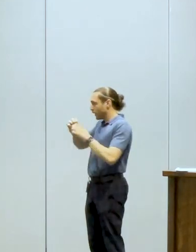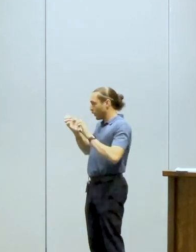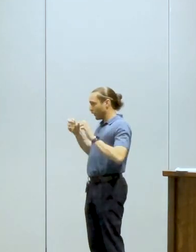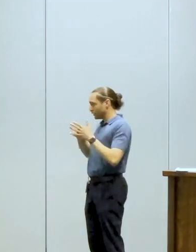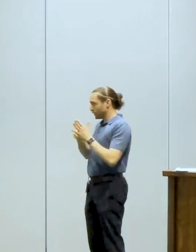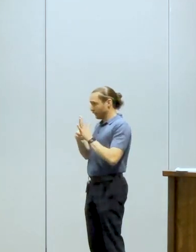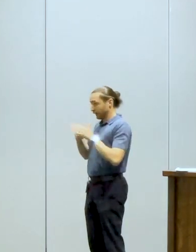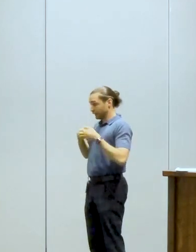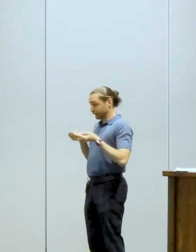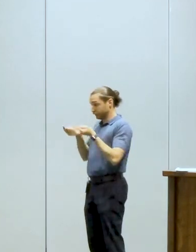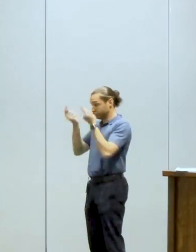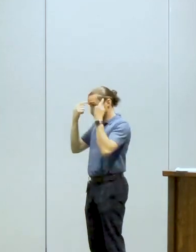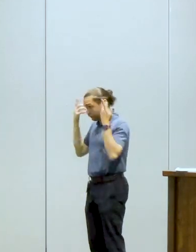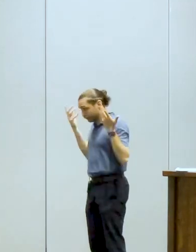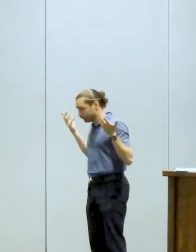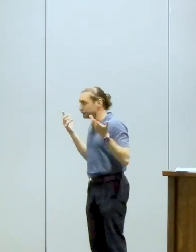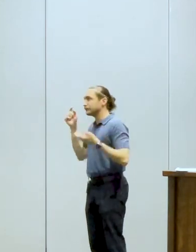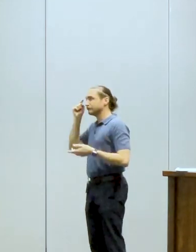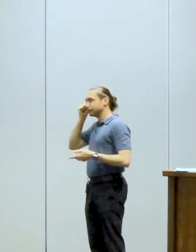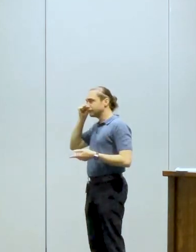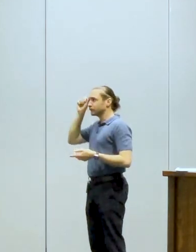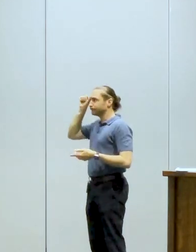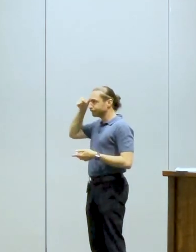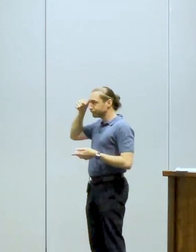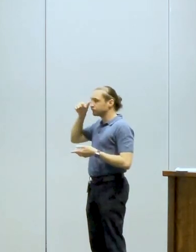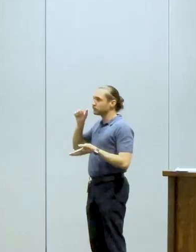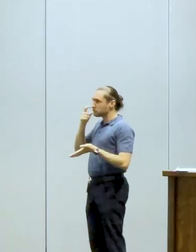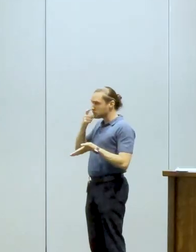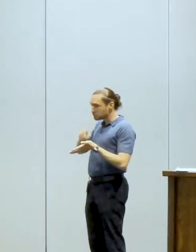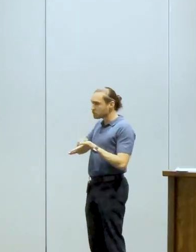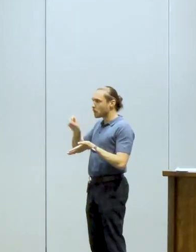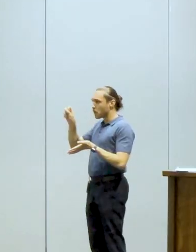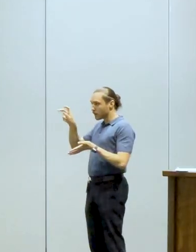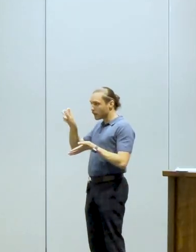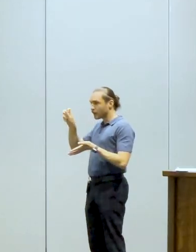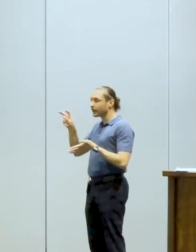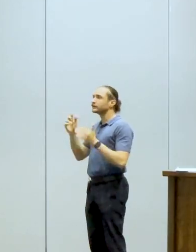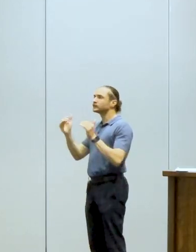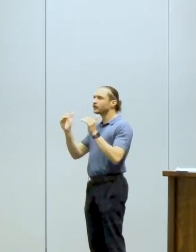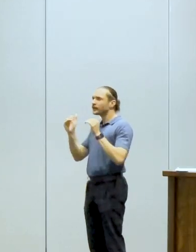you know something to think about. But now I'm like, Whoa,